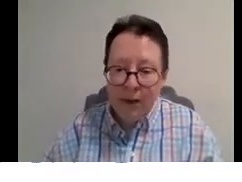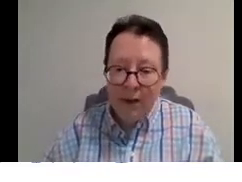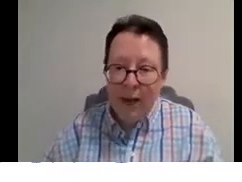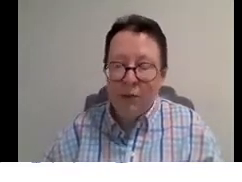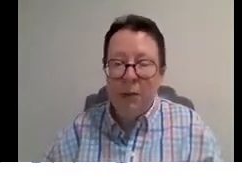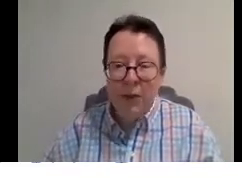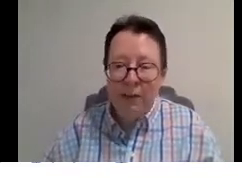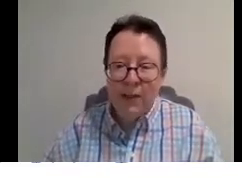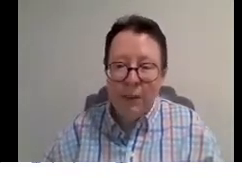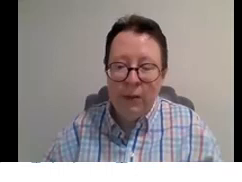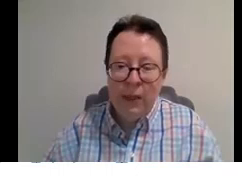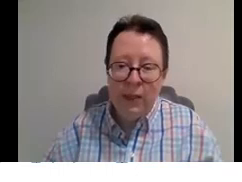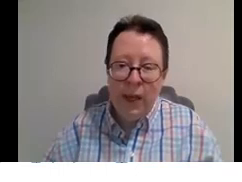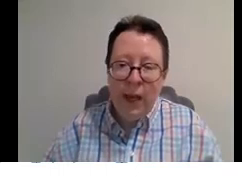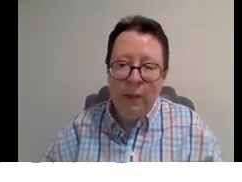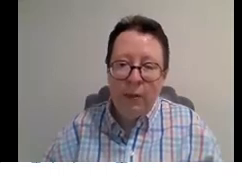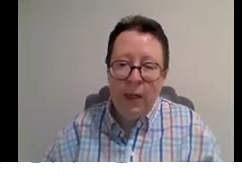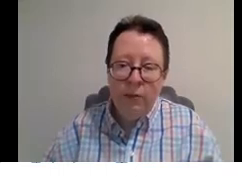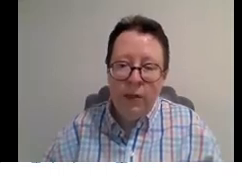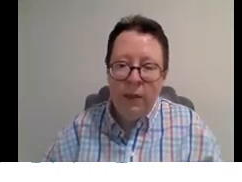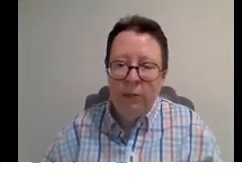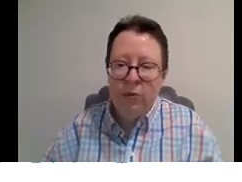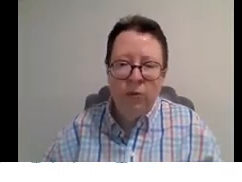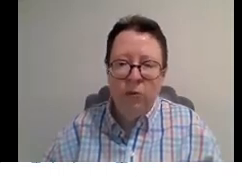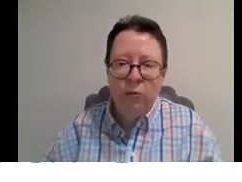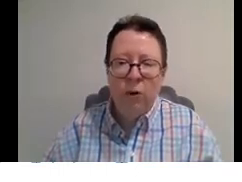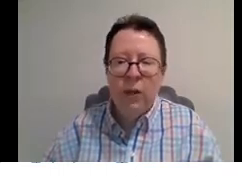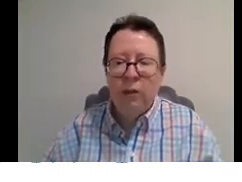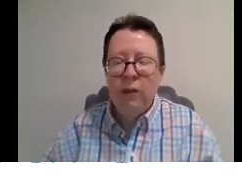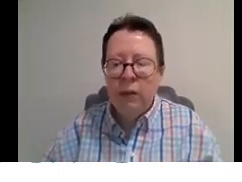uh as for people without disabilities and particularly the people who were already